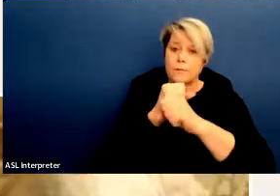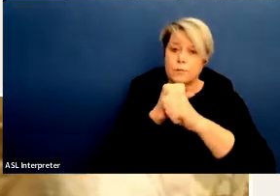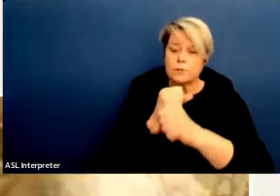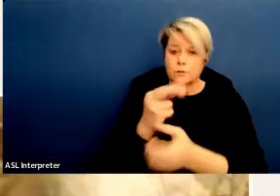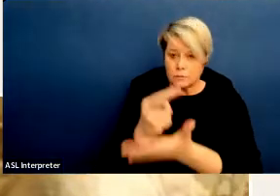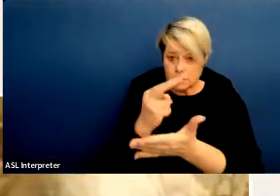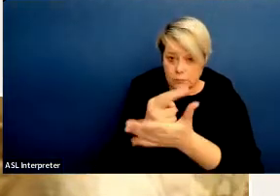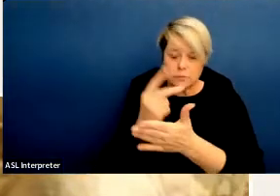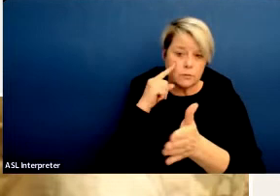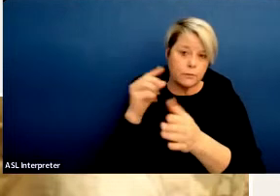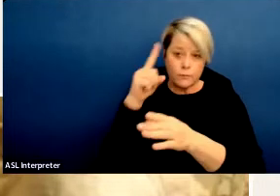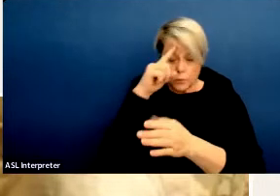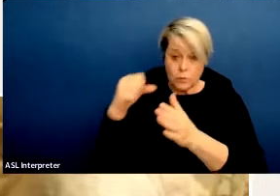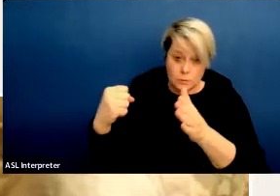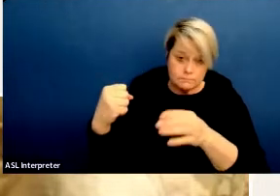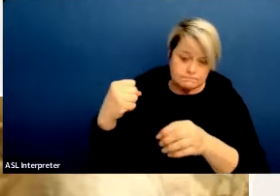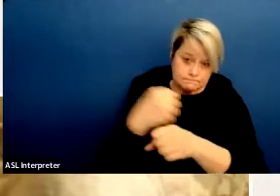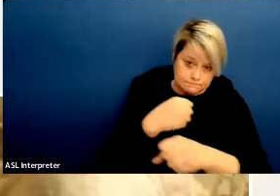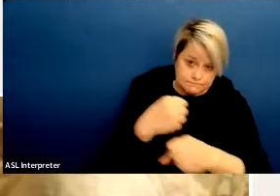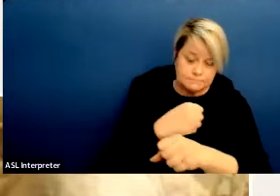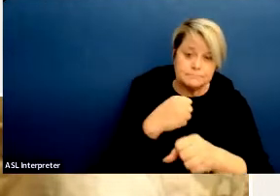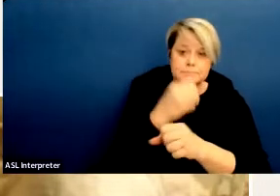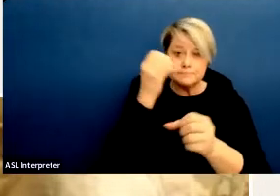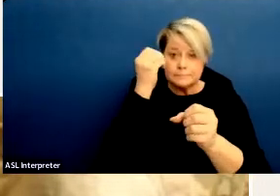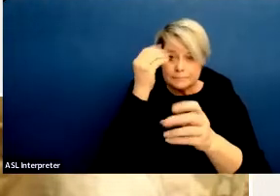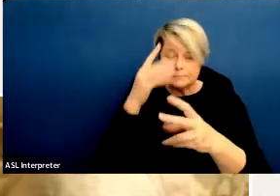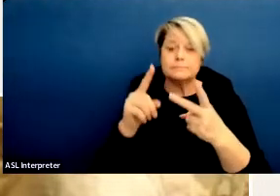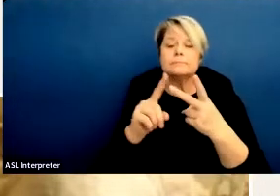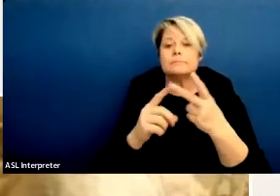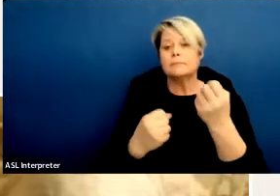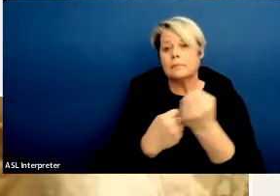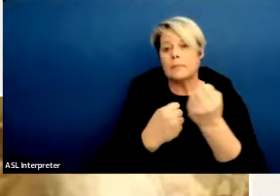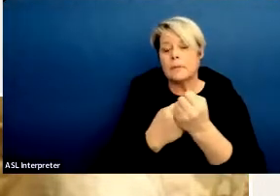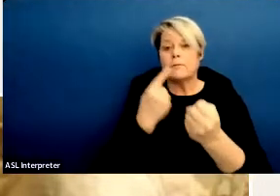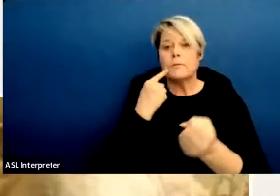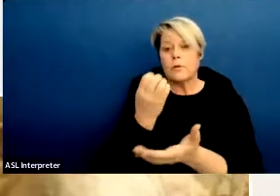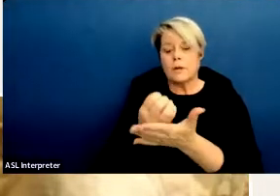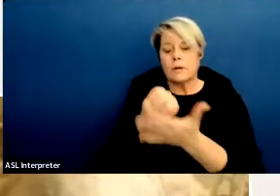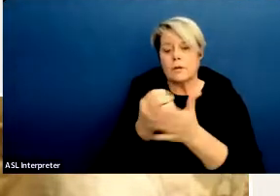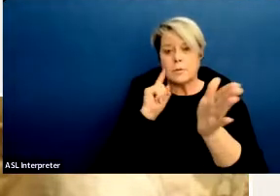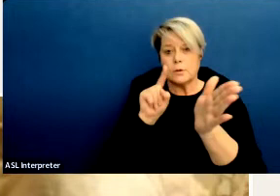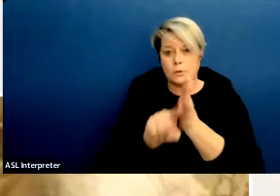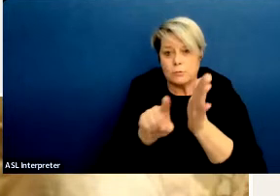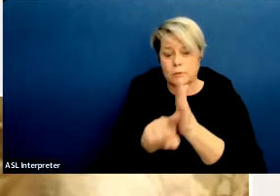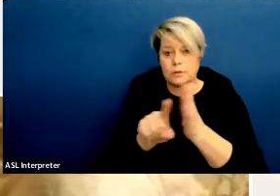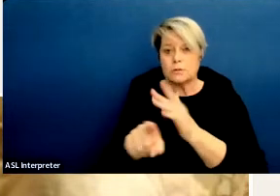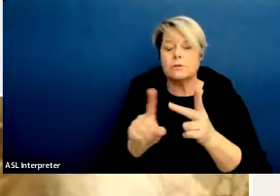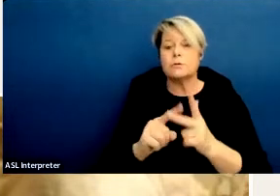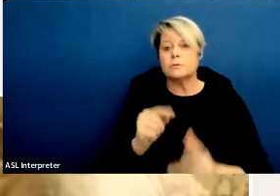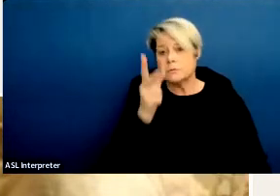justice in terms of administrative securities. Food resources include access to statistical data and